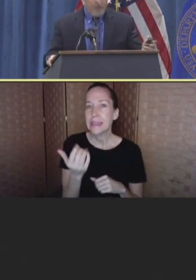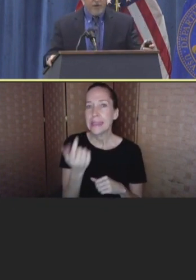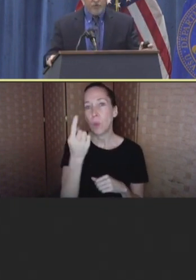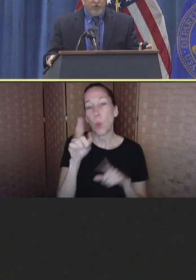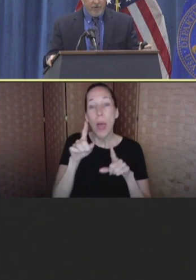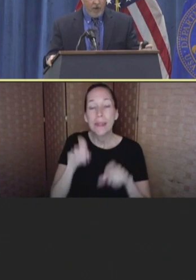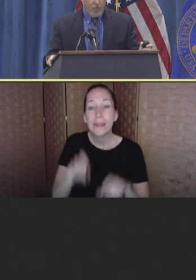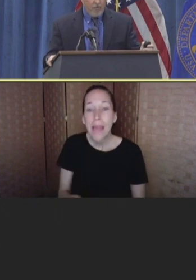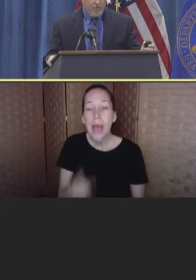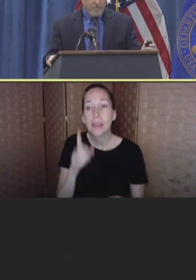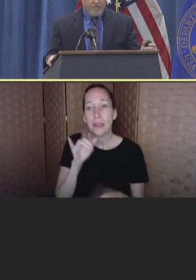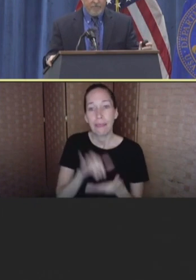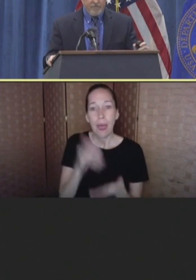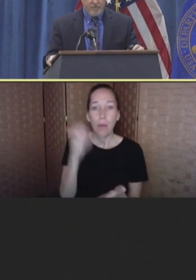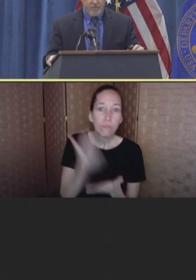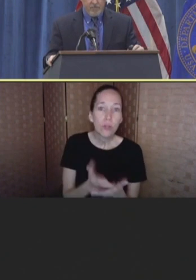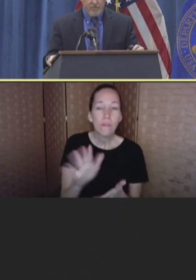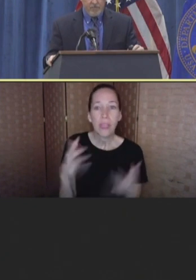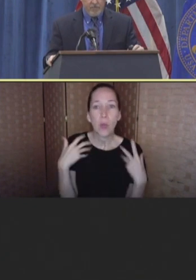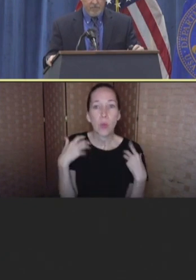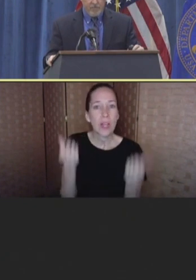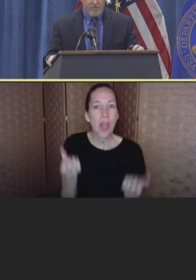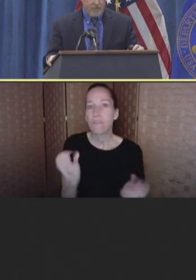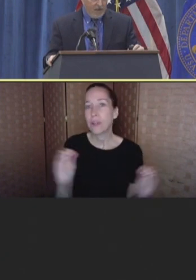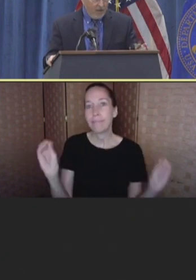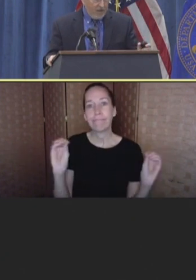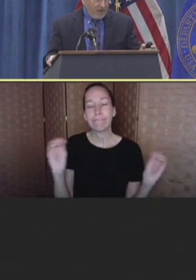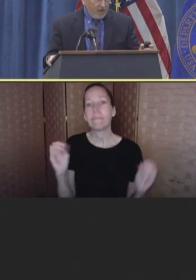additional follow-up.